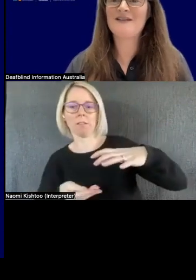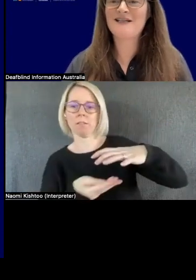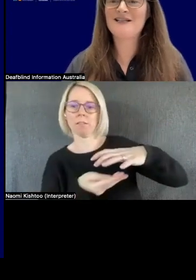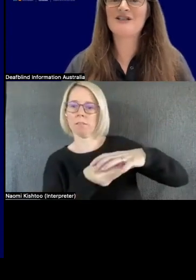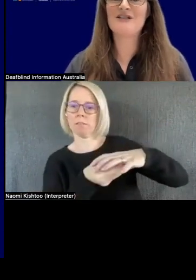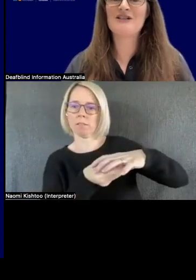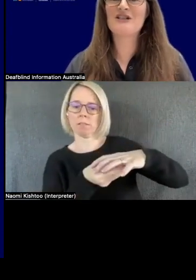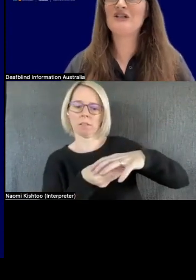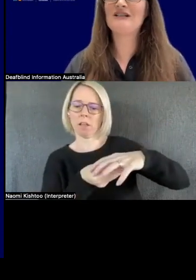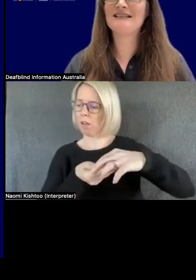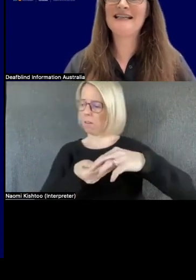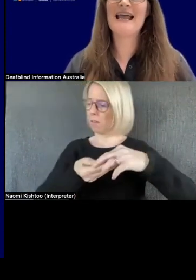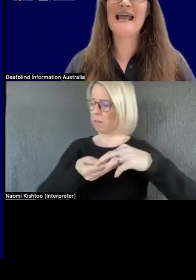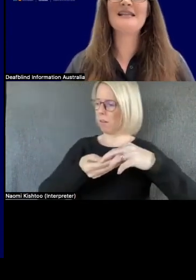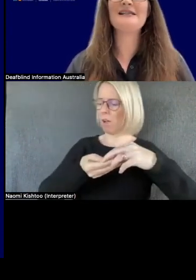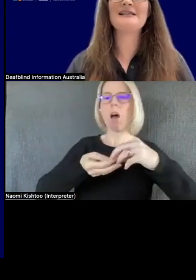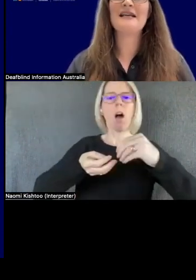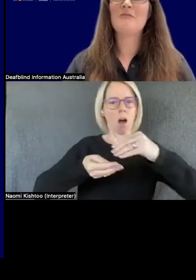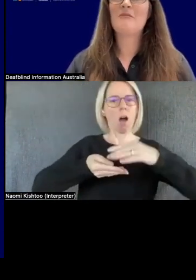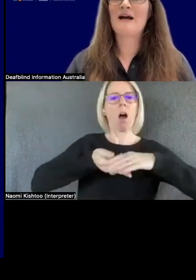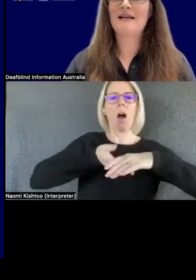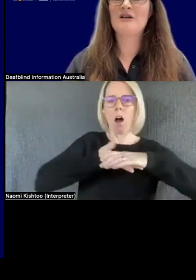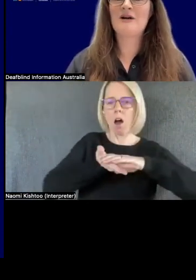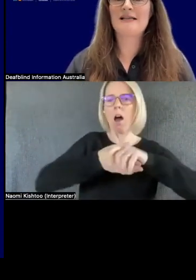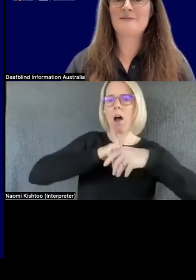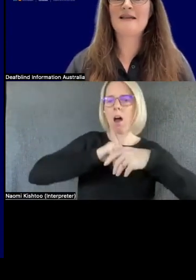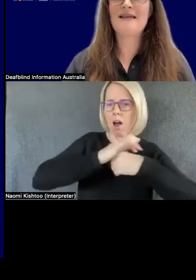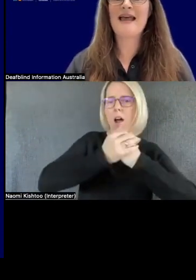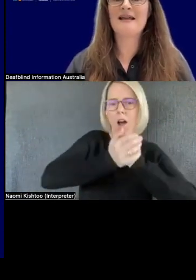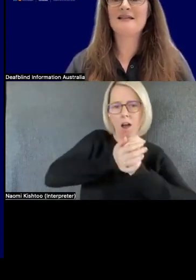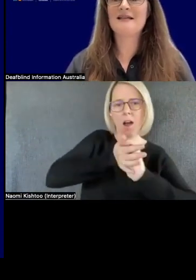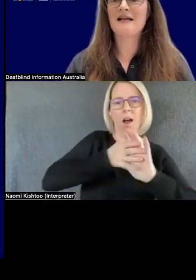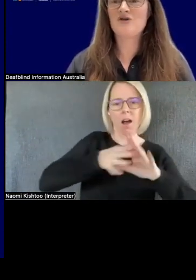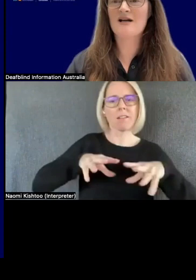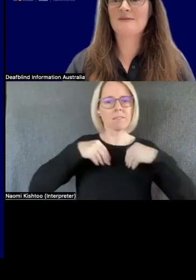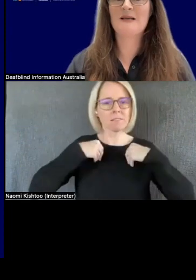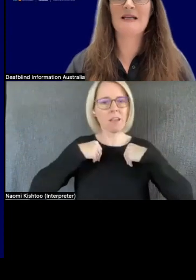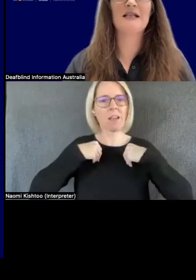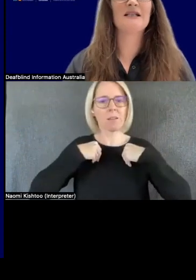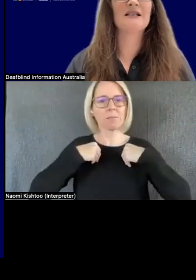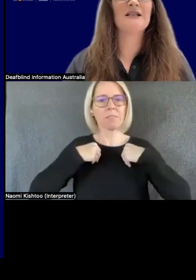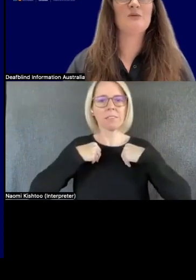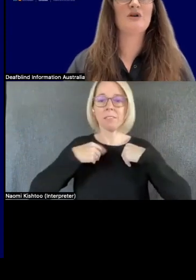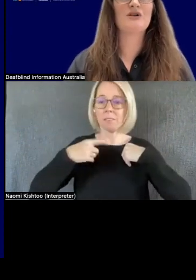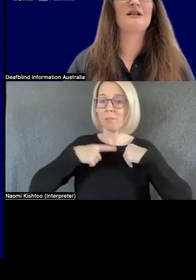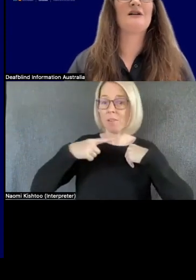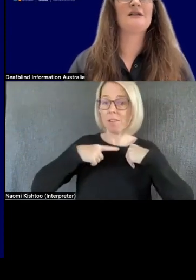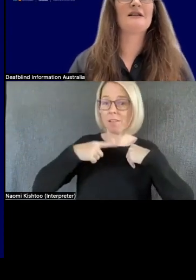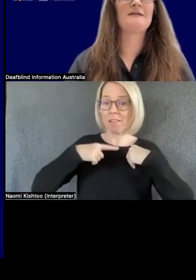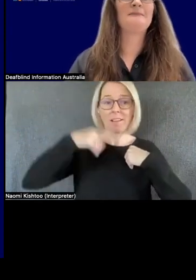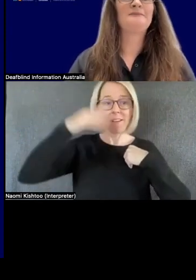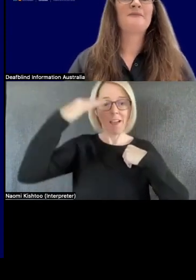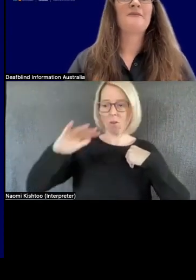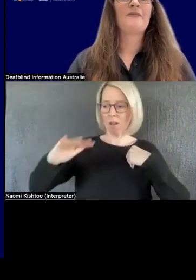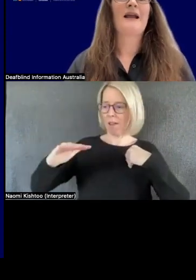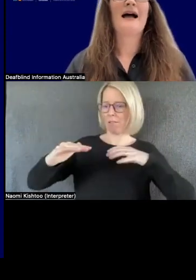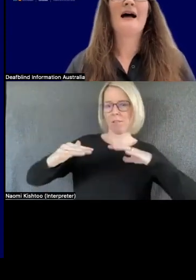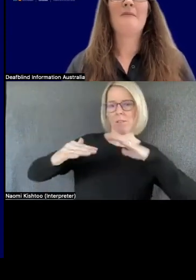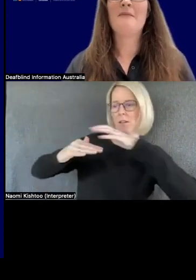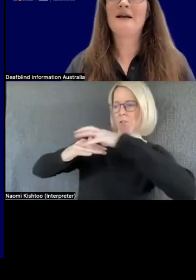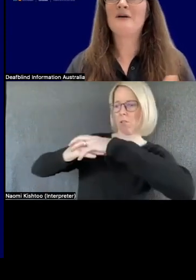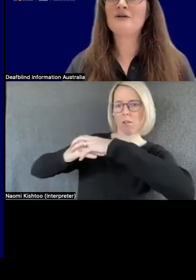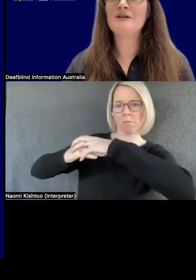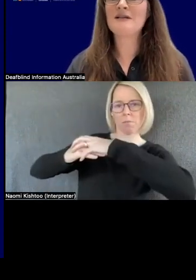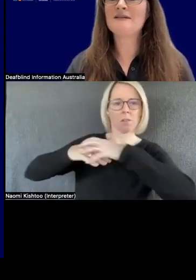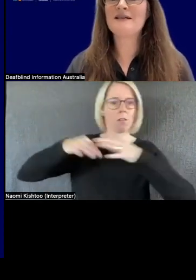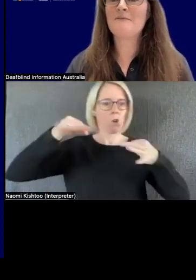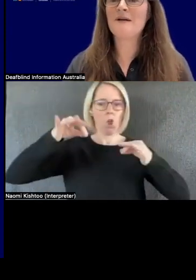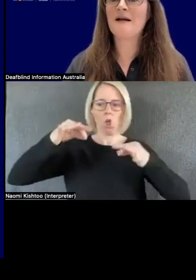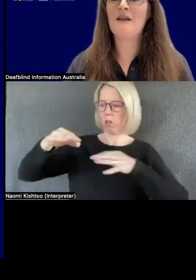invitation to clean hands by grasping the hand and grasping the washcloth, but it also gives them a